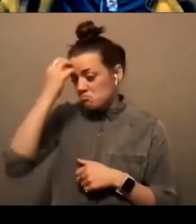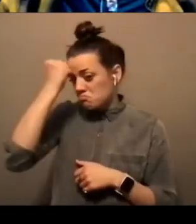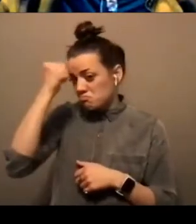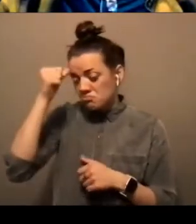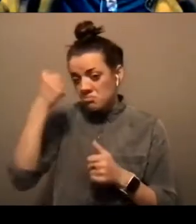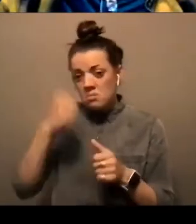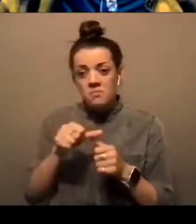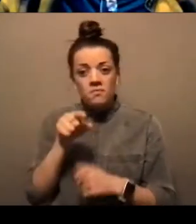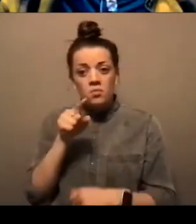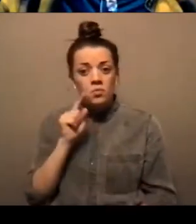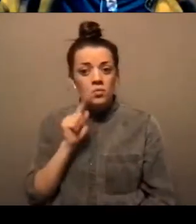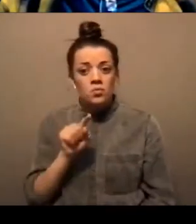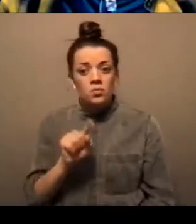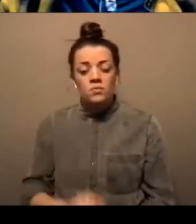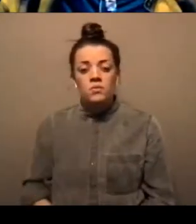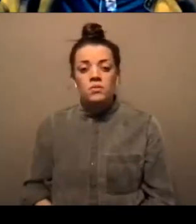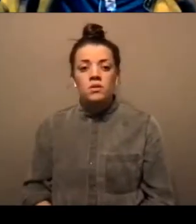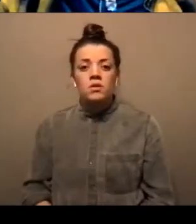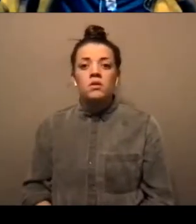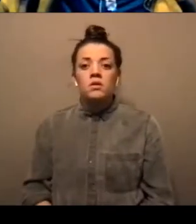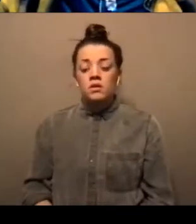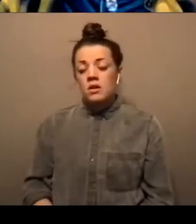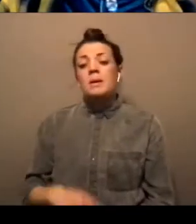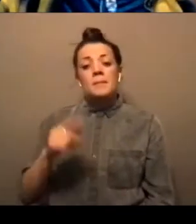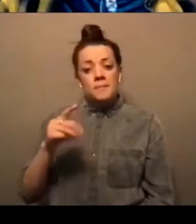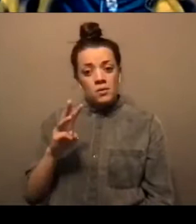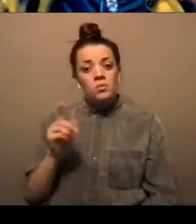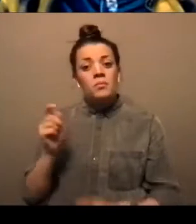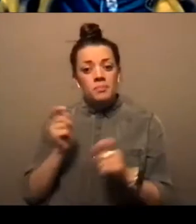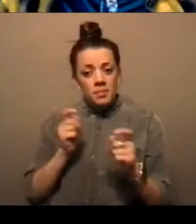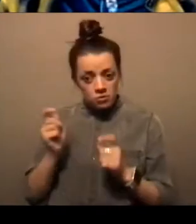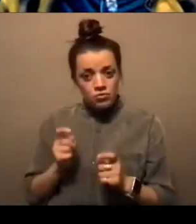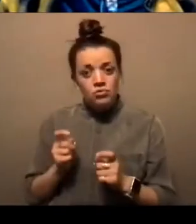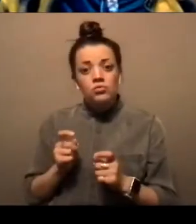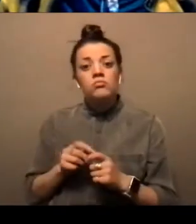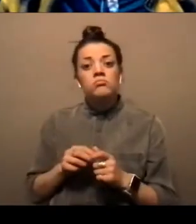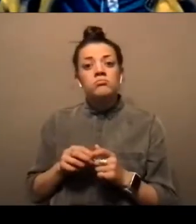There are password managers that exist in the cloud,